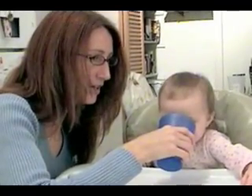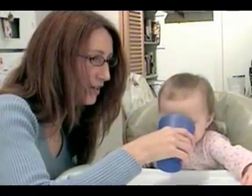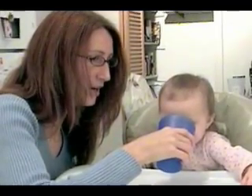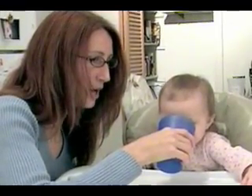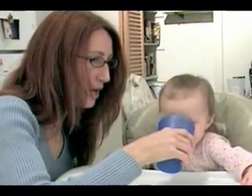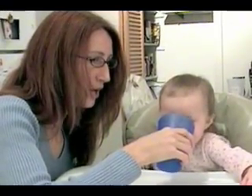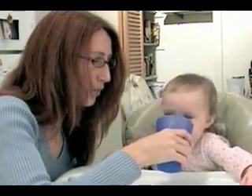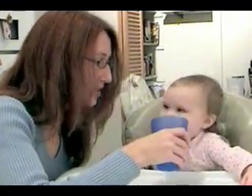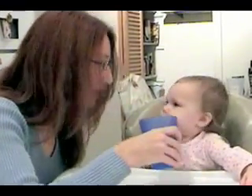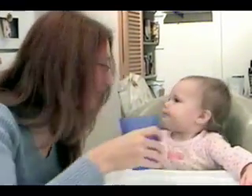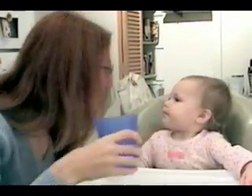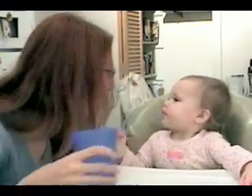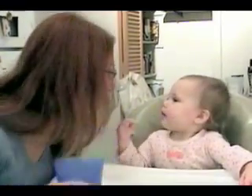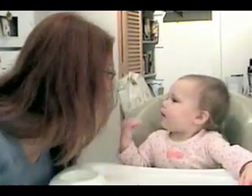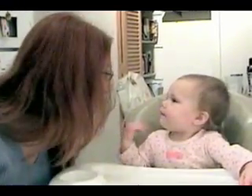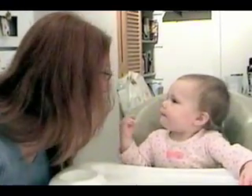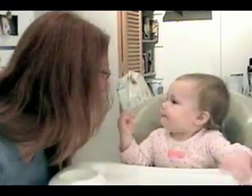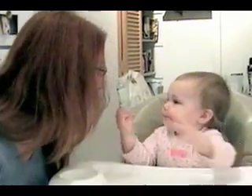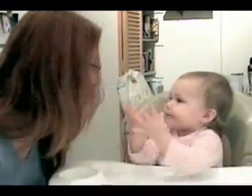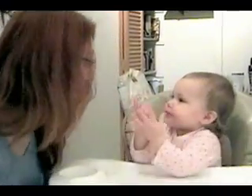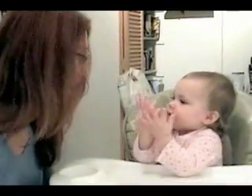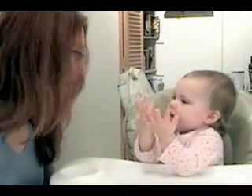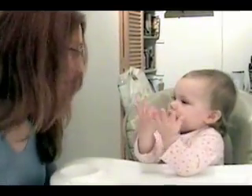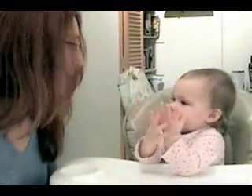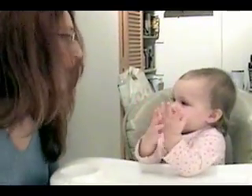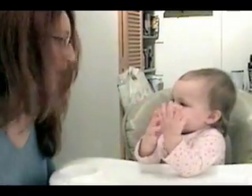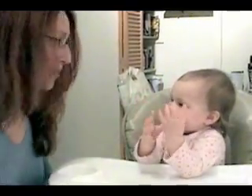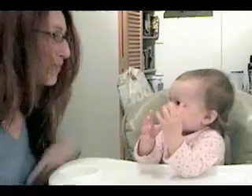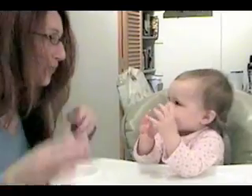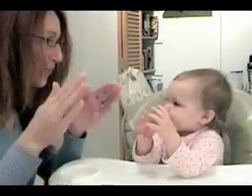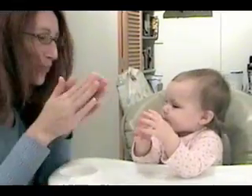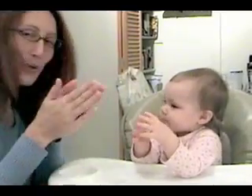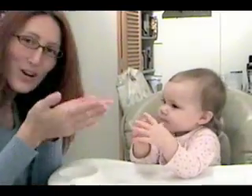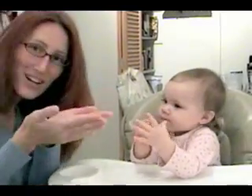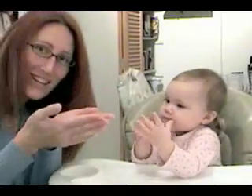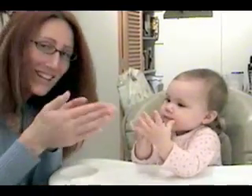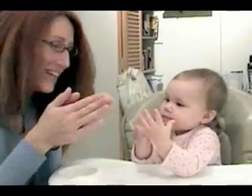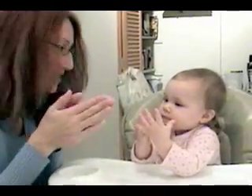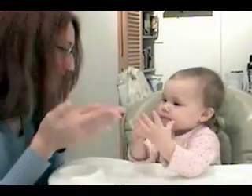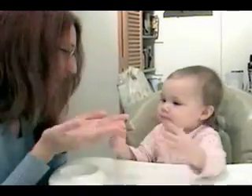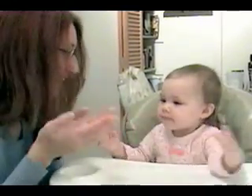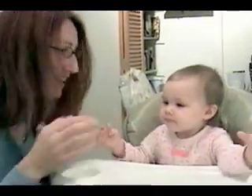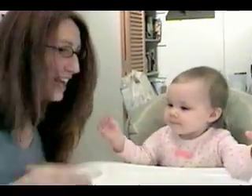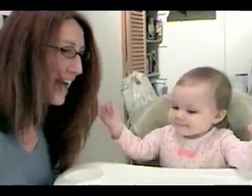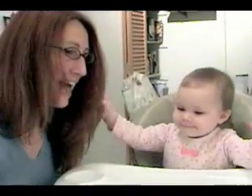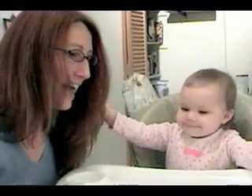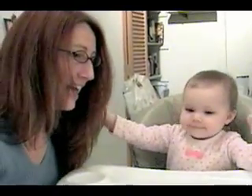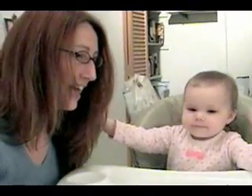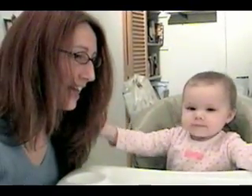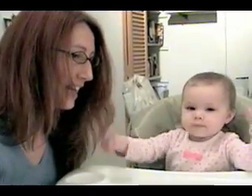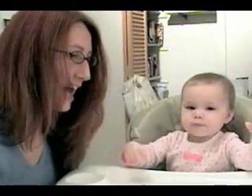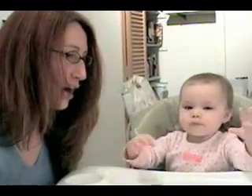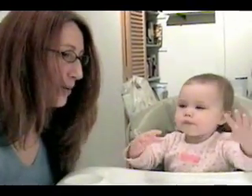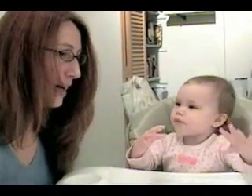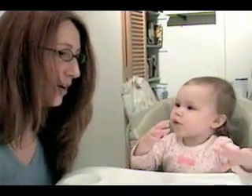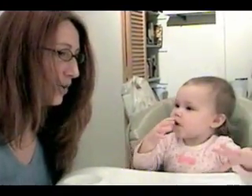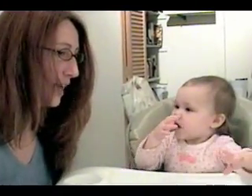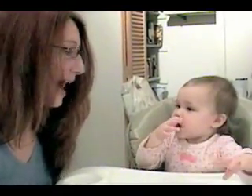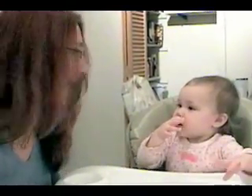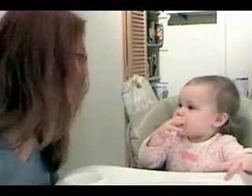And Fireese whats the sign for book? Book, that's right and How about hat?